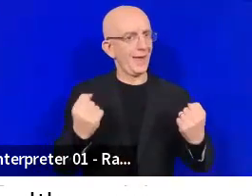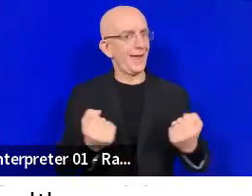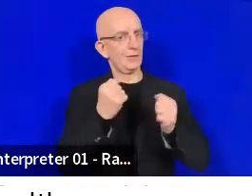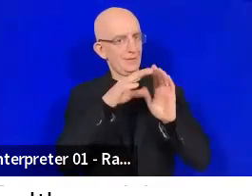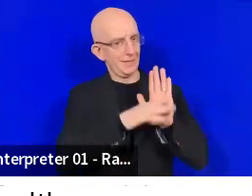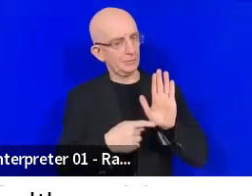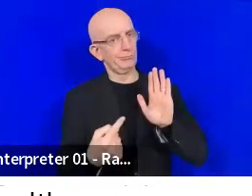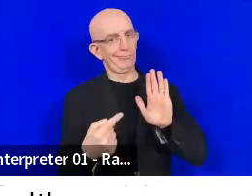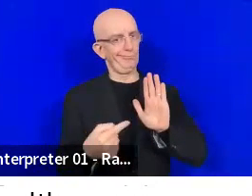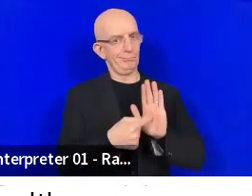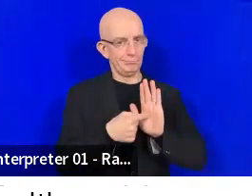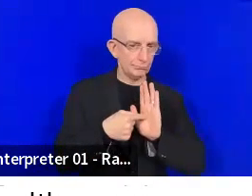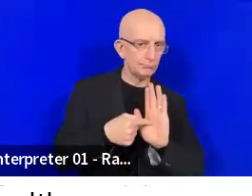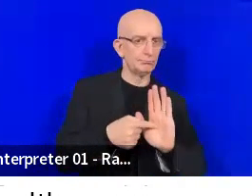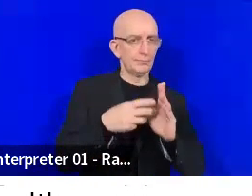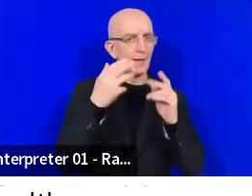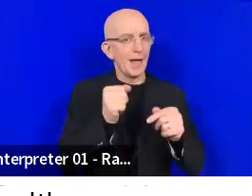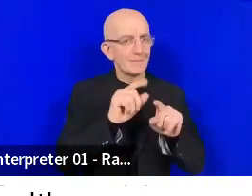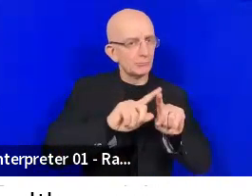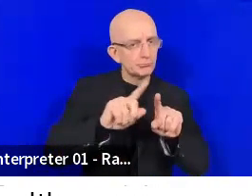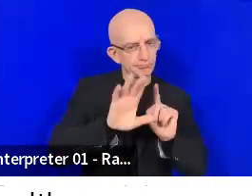for the region or whatever makes sense.